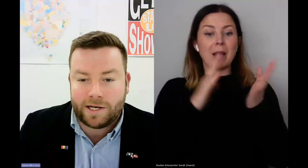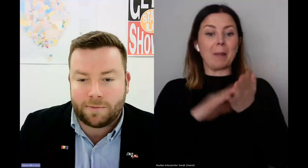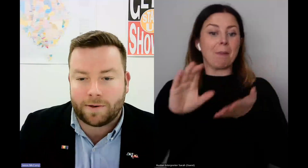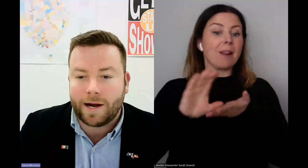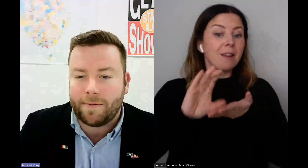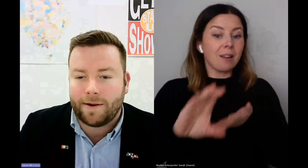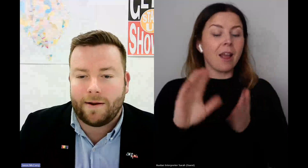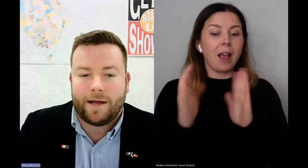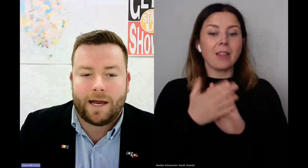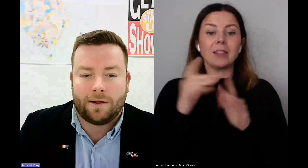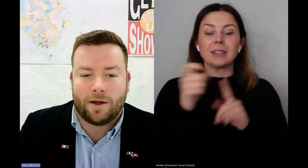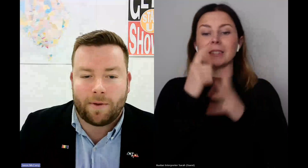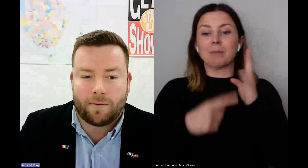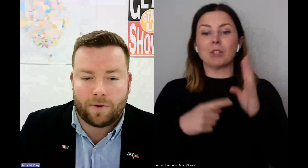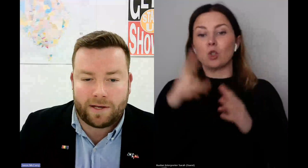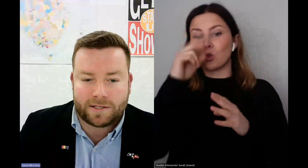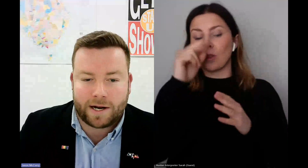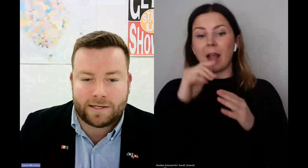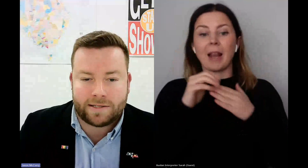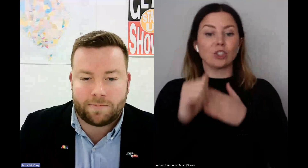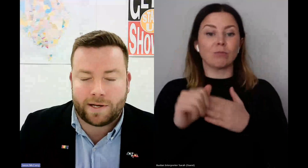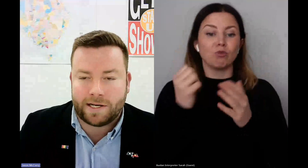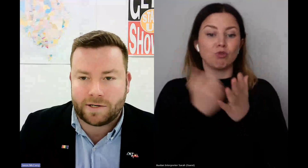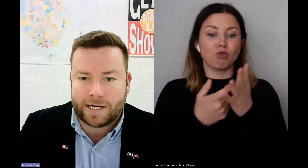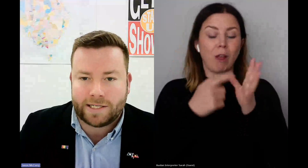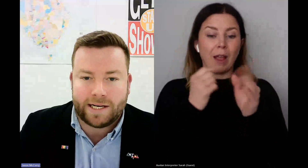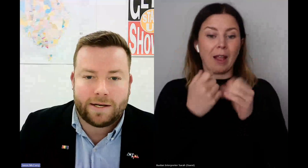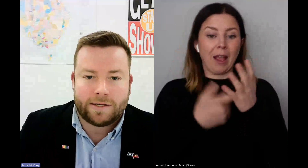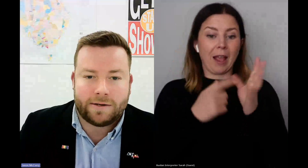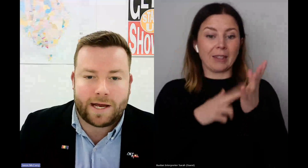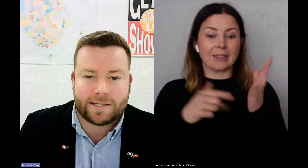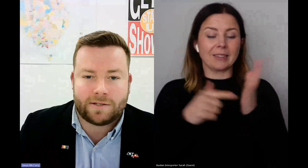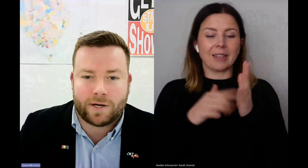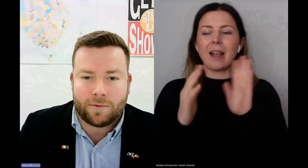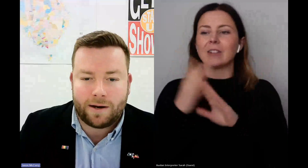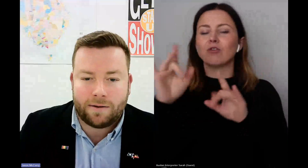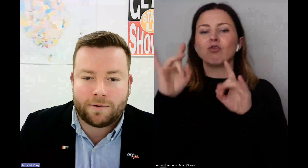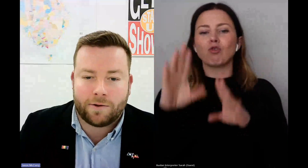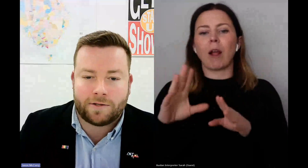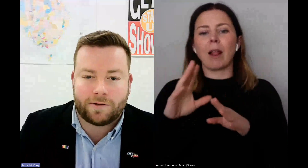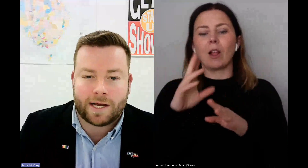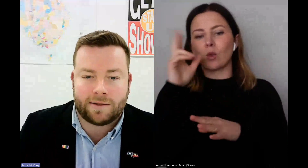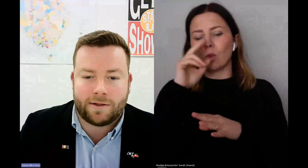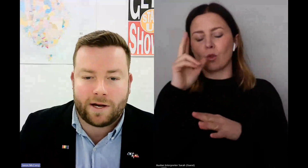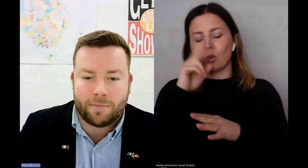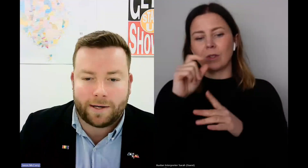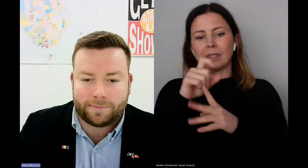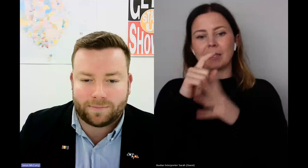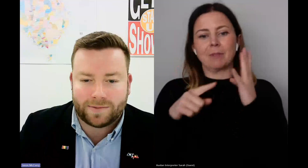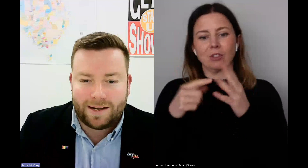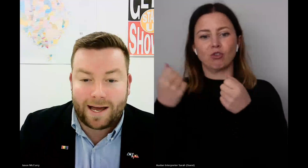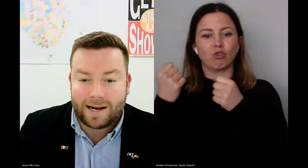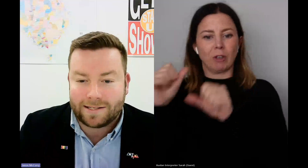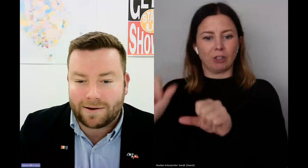Leadership Grant in alignment with Australia's disability strategy 2021 through to 2031 and it's